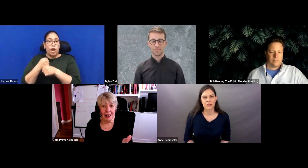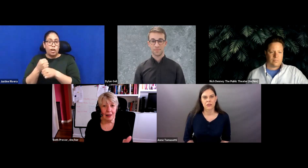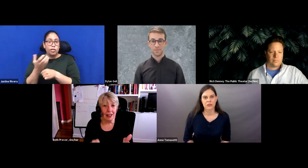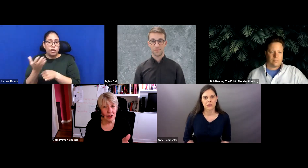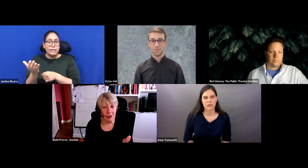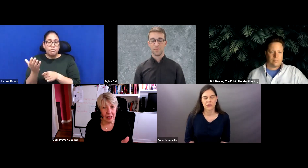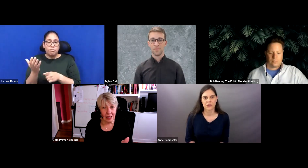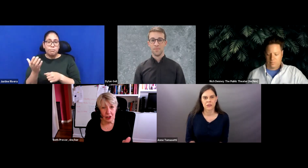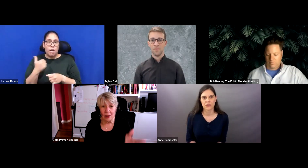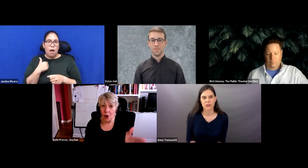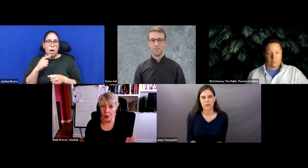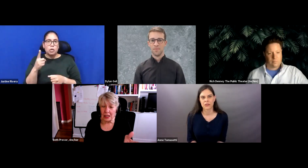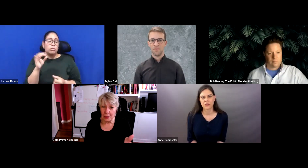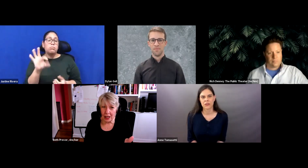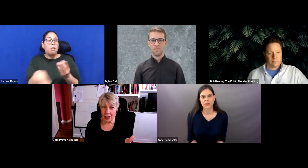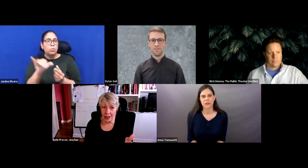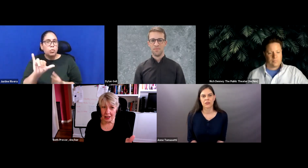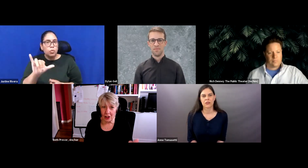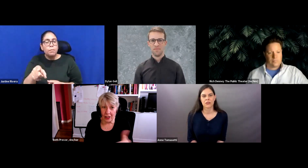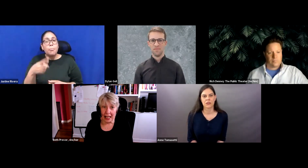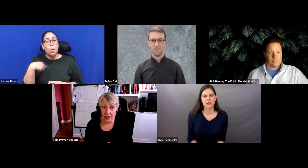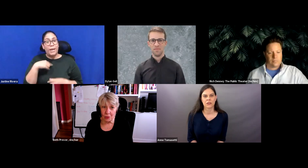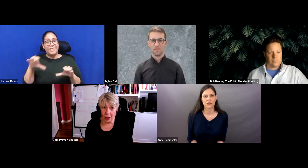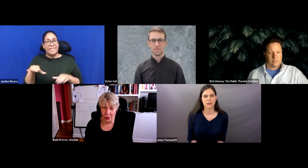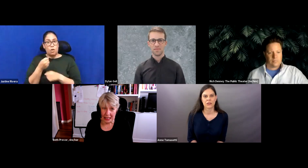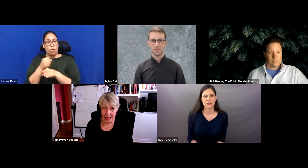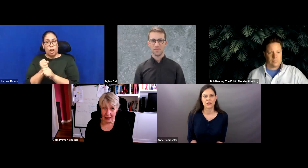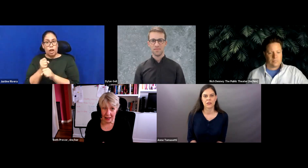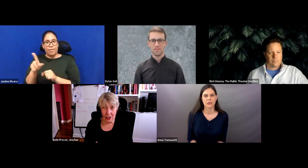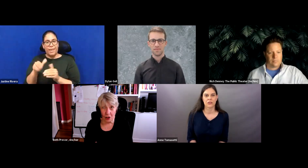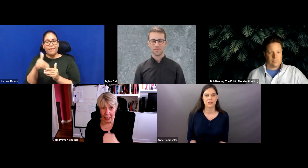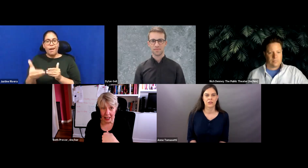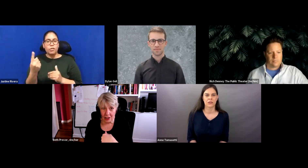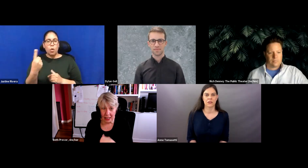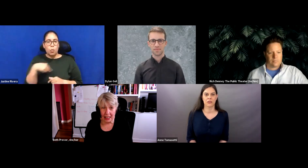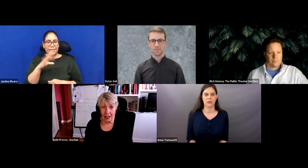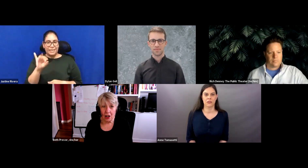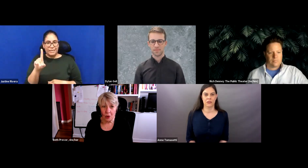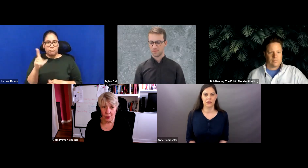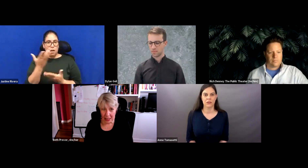I'll just throw this in, too, we did a production that, you know, the next one we did, the next show that hands on did was with